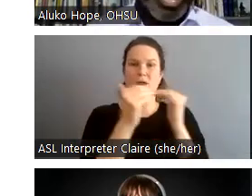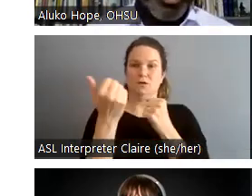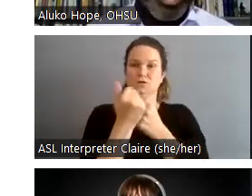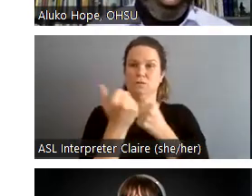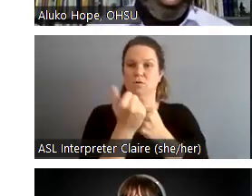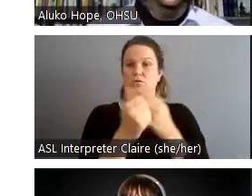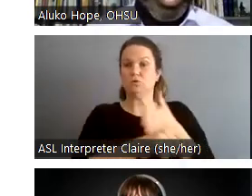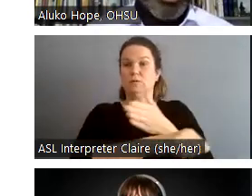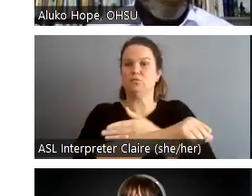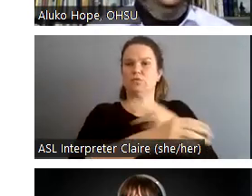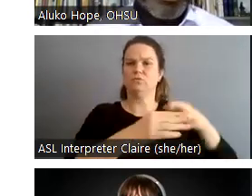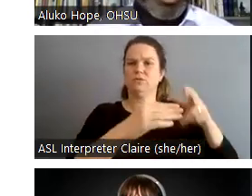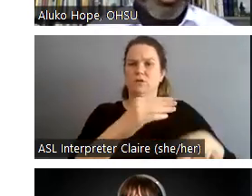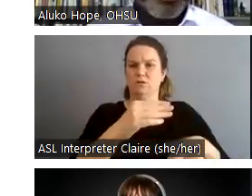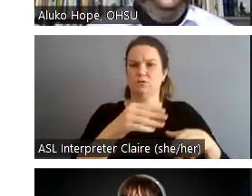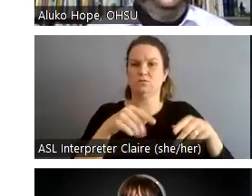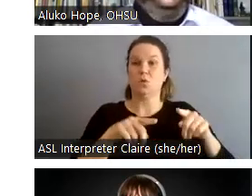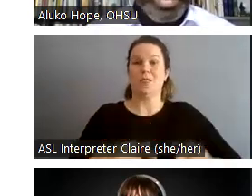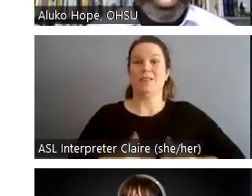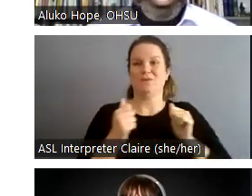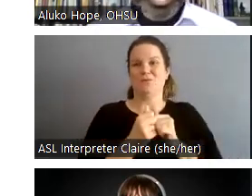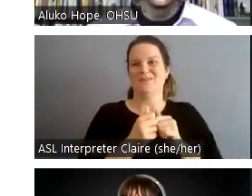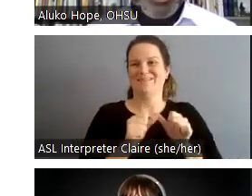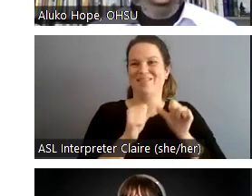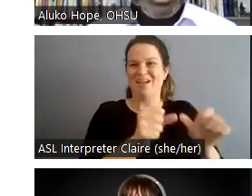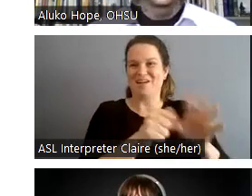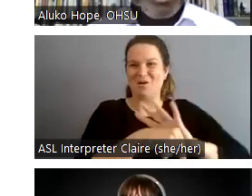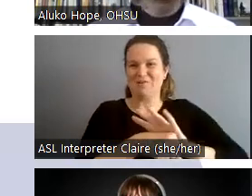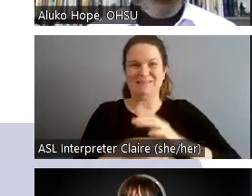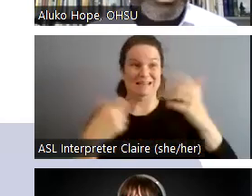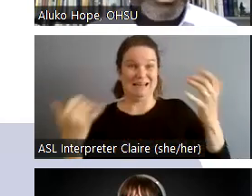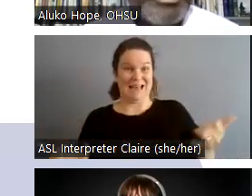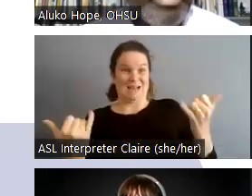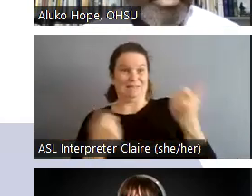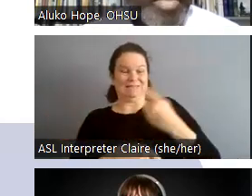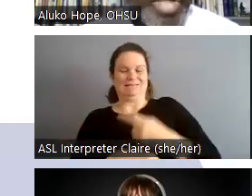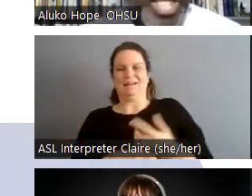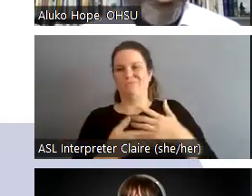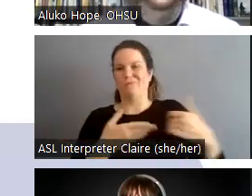in Long COVID. And I can't, I don't have the time to go over that here, but the next